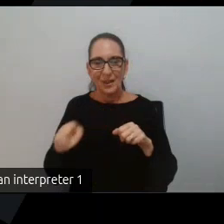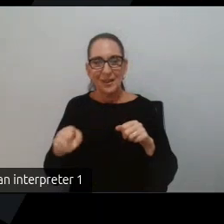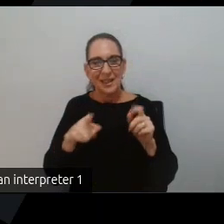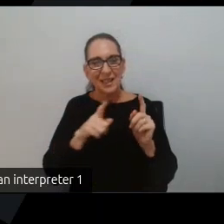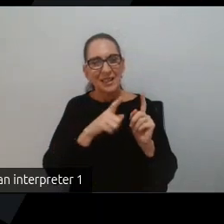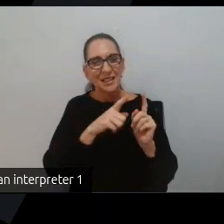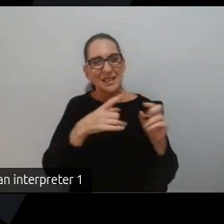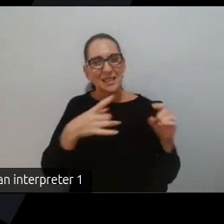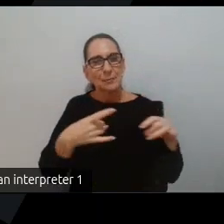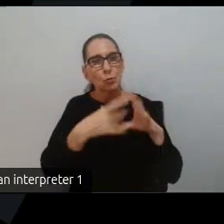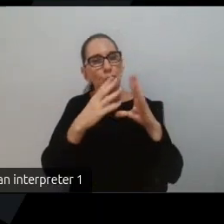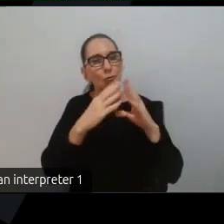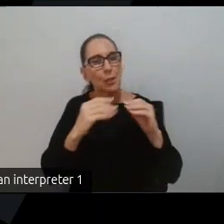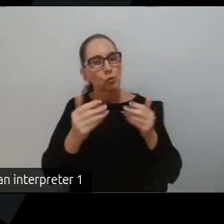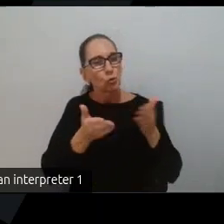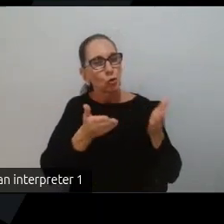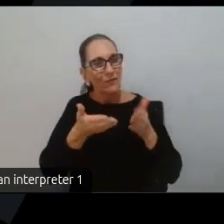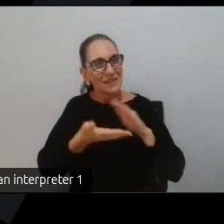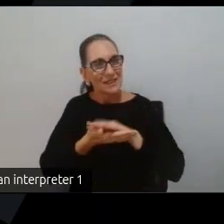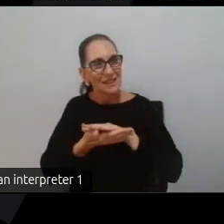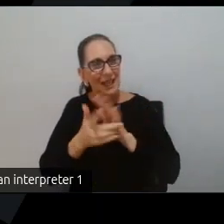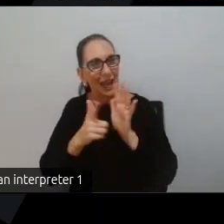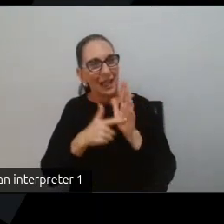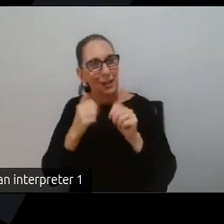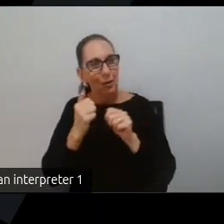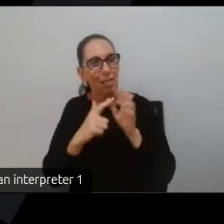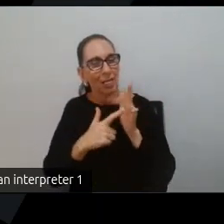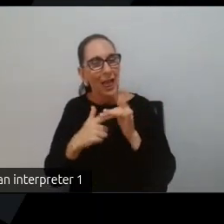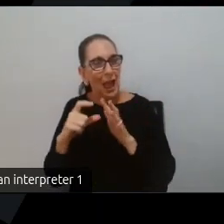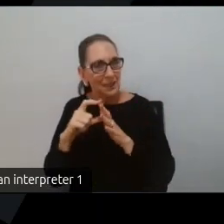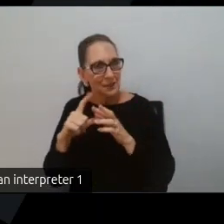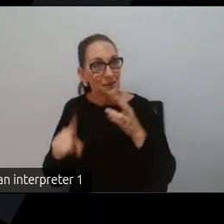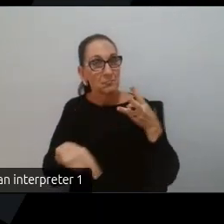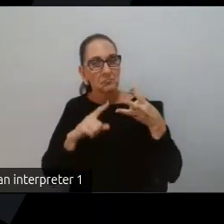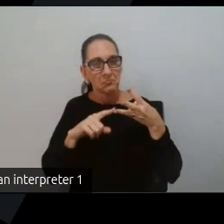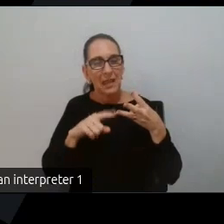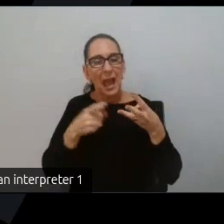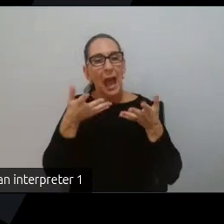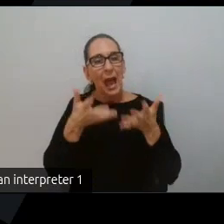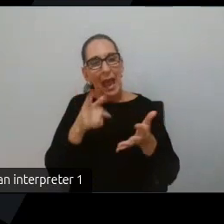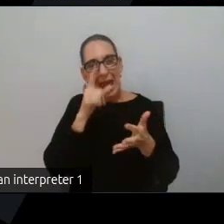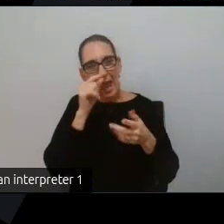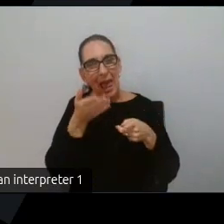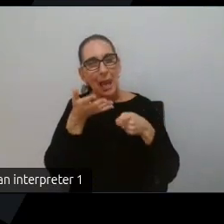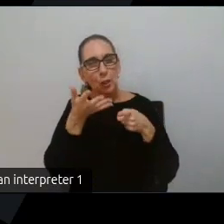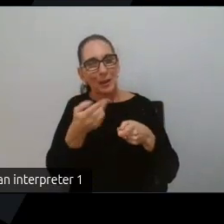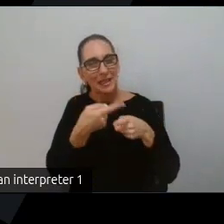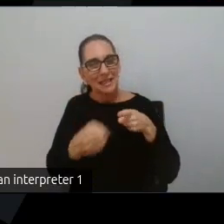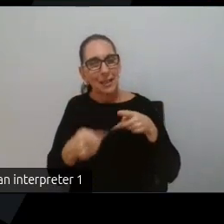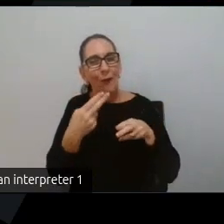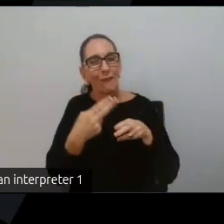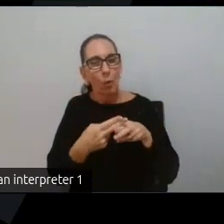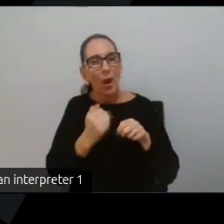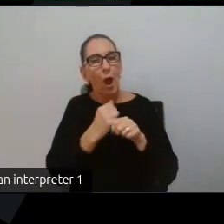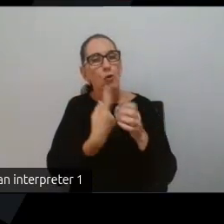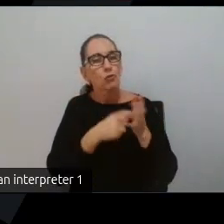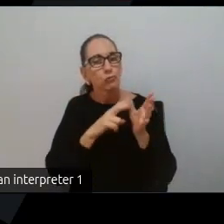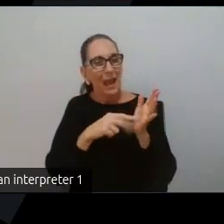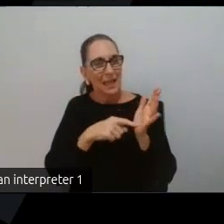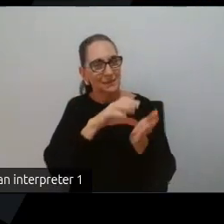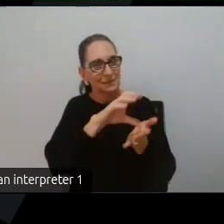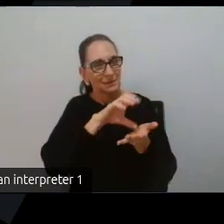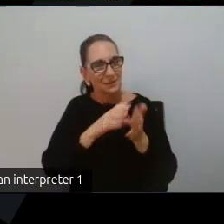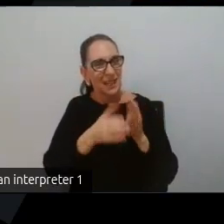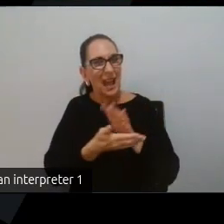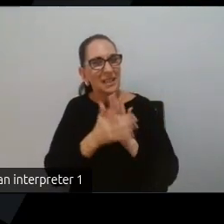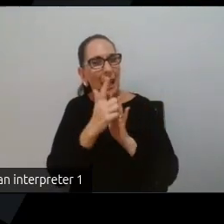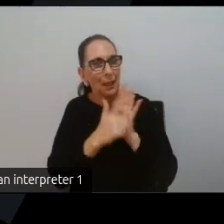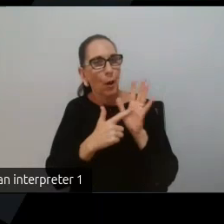Aid Queensland, and eligibility for grants of aid for family dispute resolution at Legal Aid.